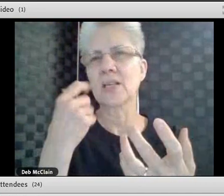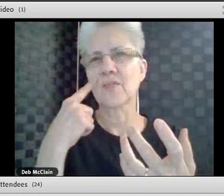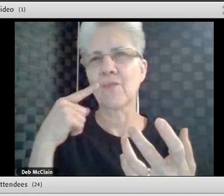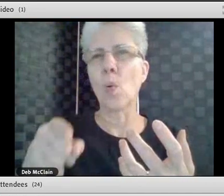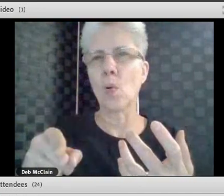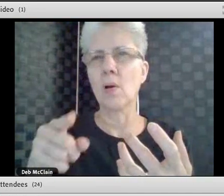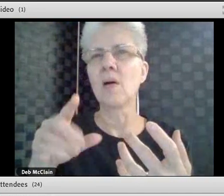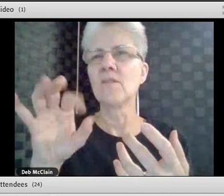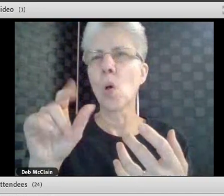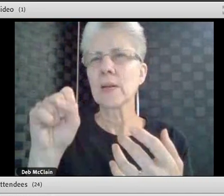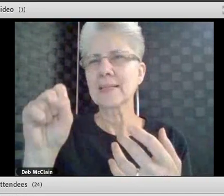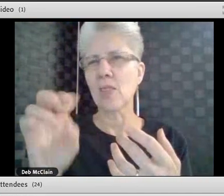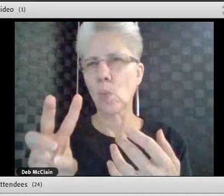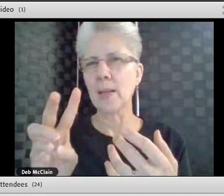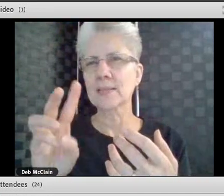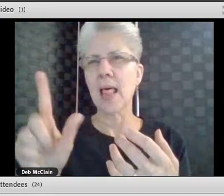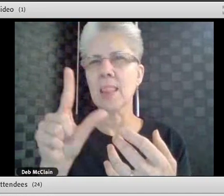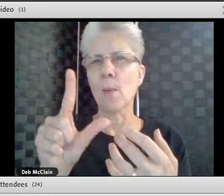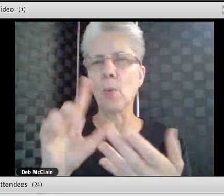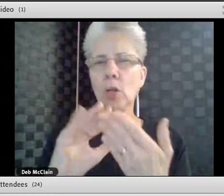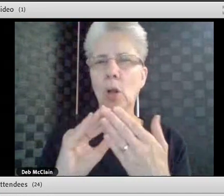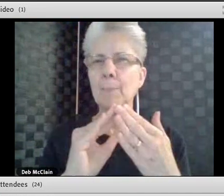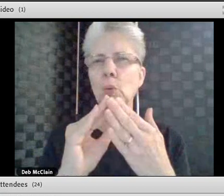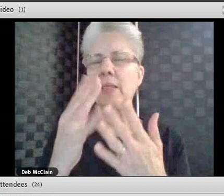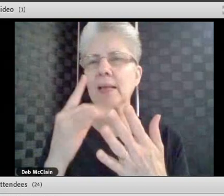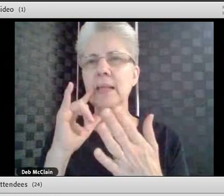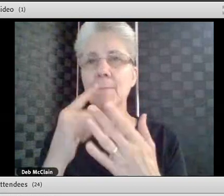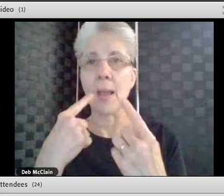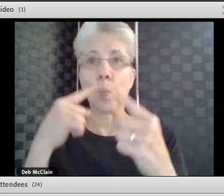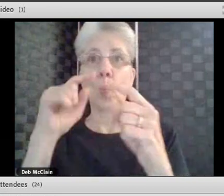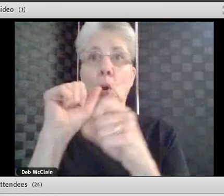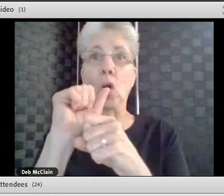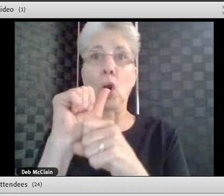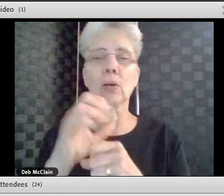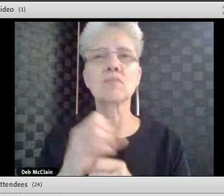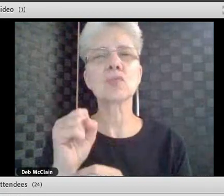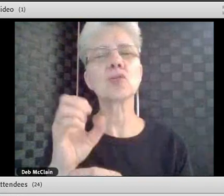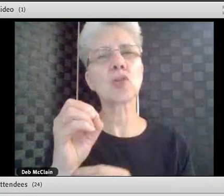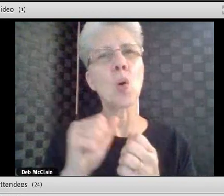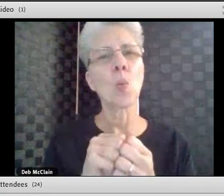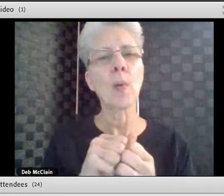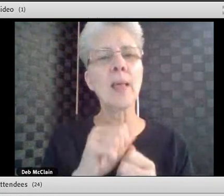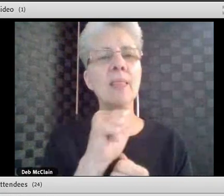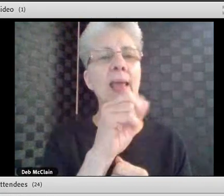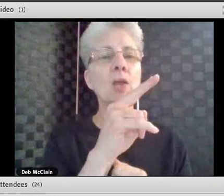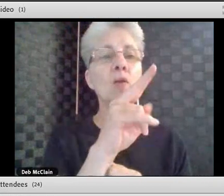of what equipment might fit best for both, you know, the Florida Southwest Library Community, things that might work.